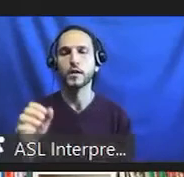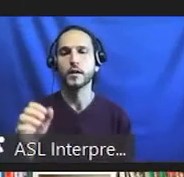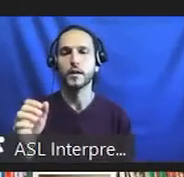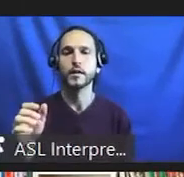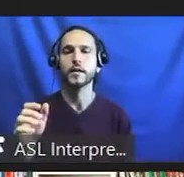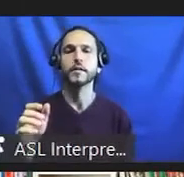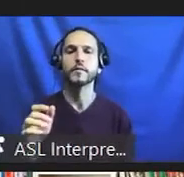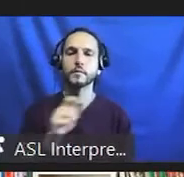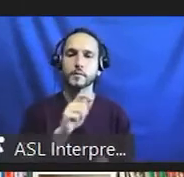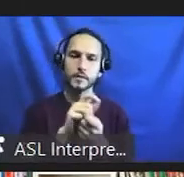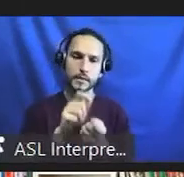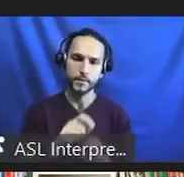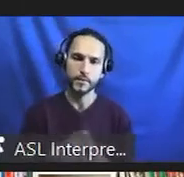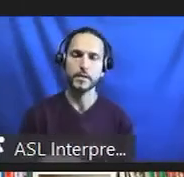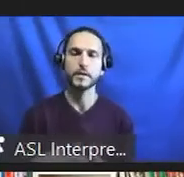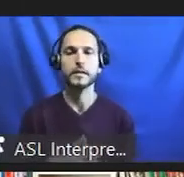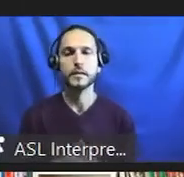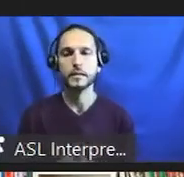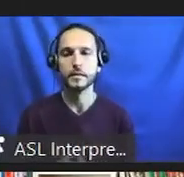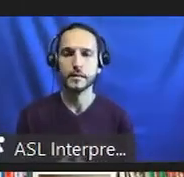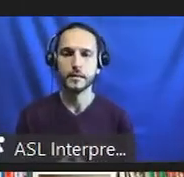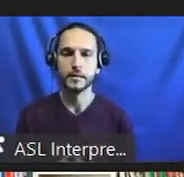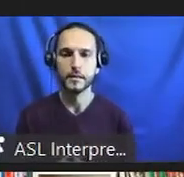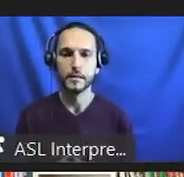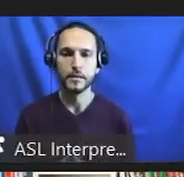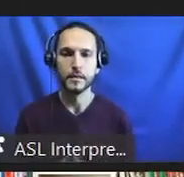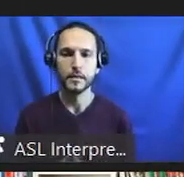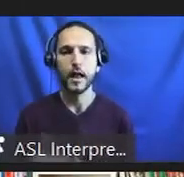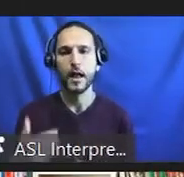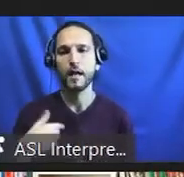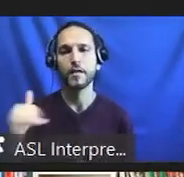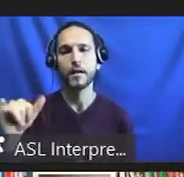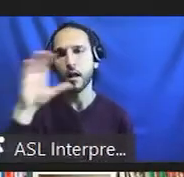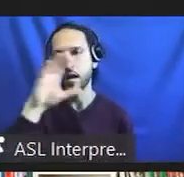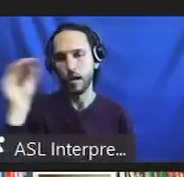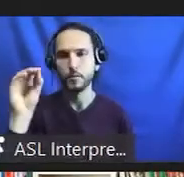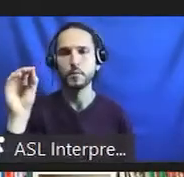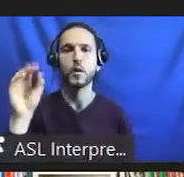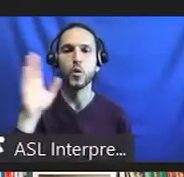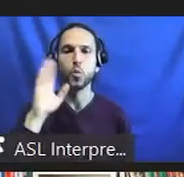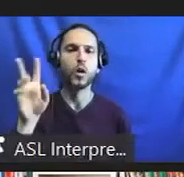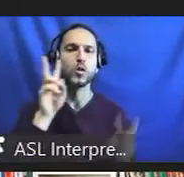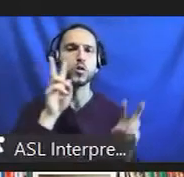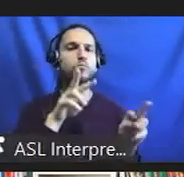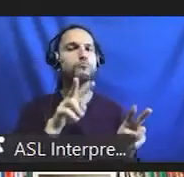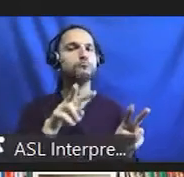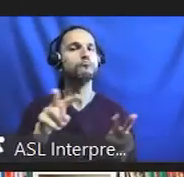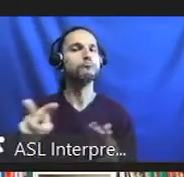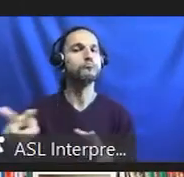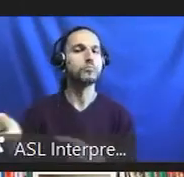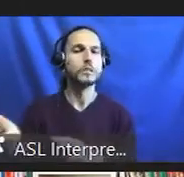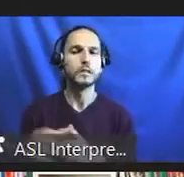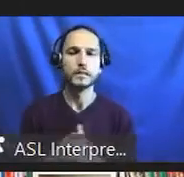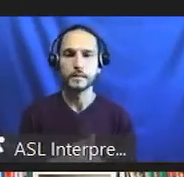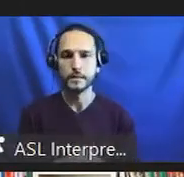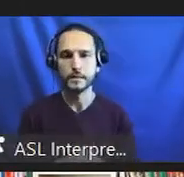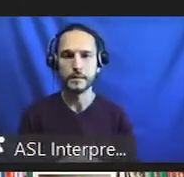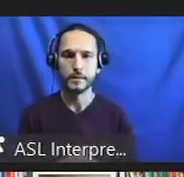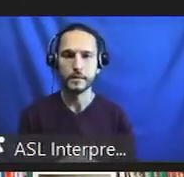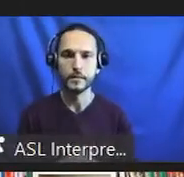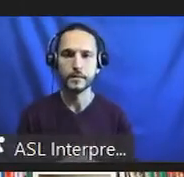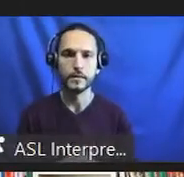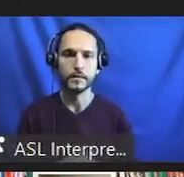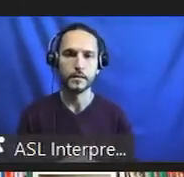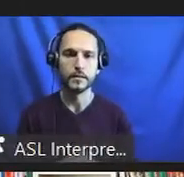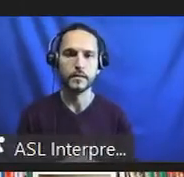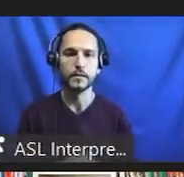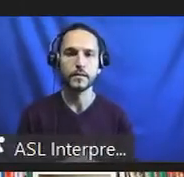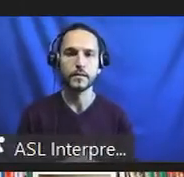There are companies that will go through and properly revise